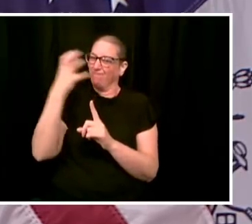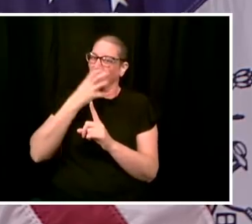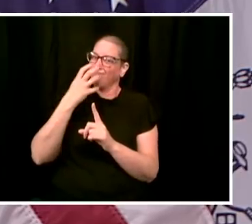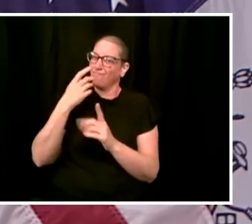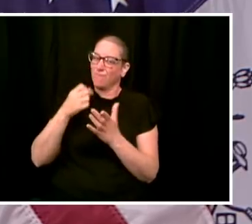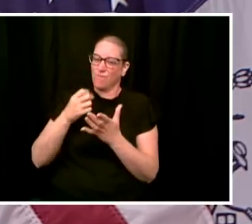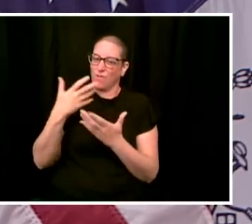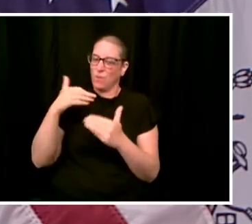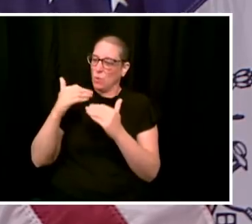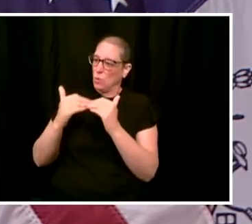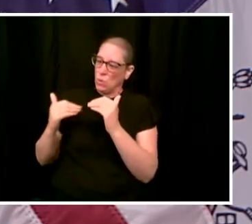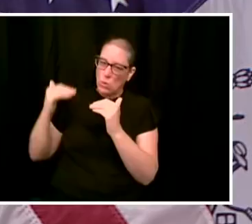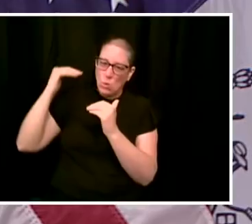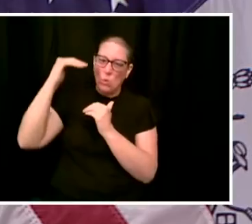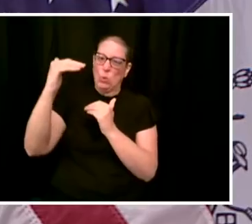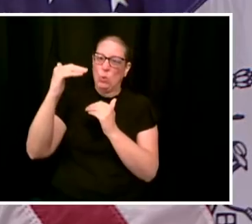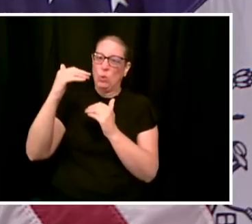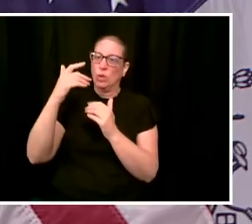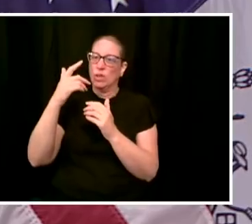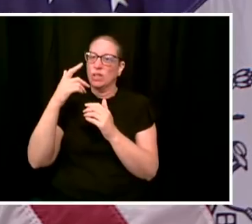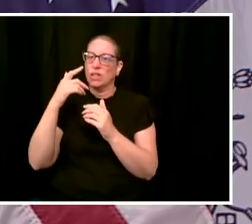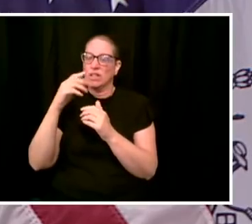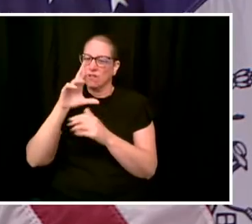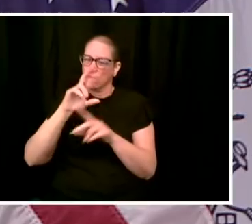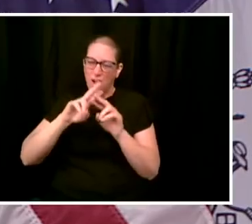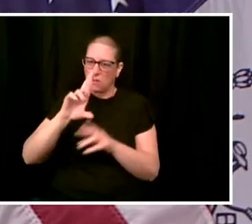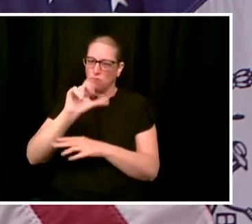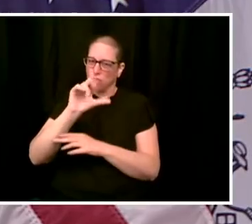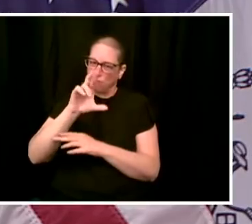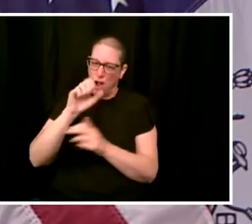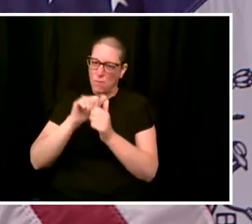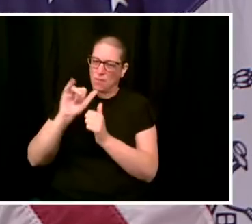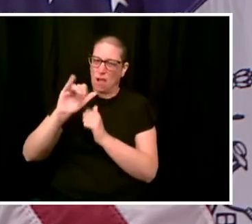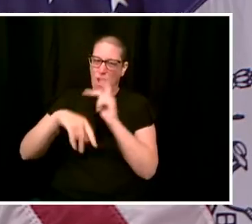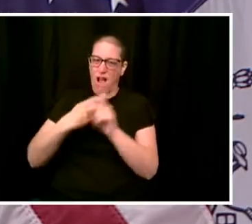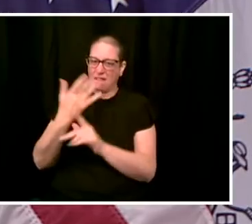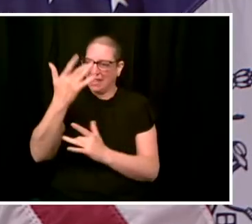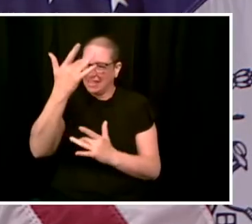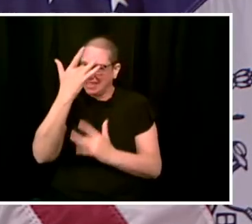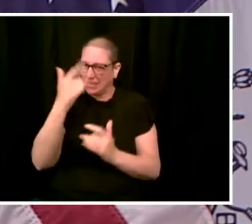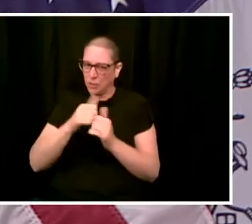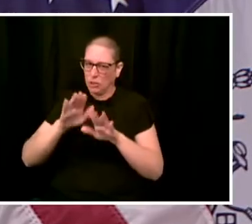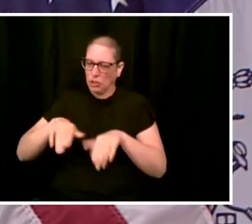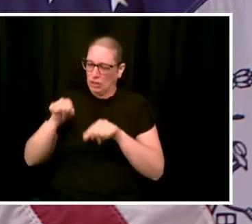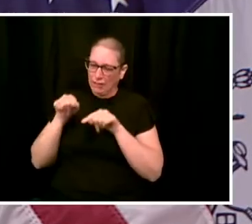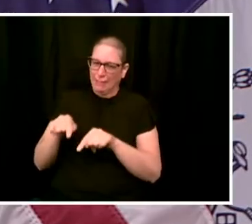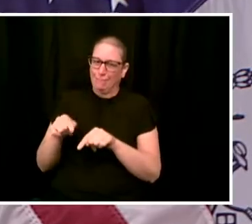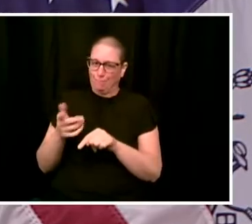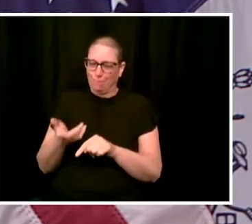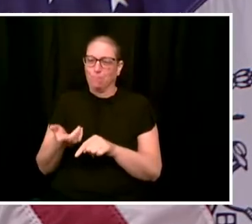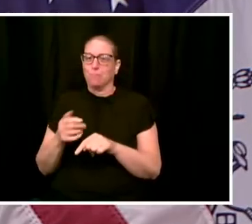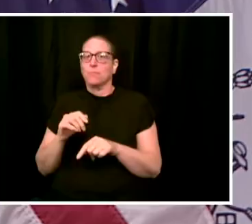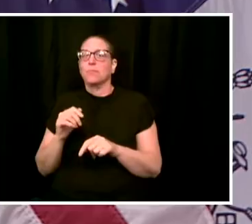WE'RE TAKGIN I T SERIOUSLY. WE'RE WATCHING IT VERY CAREFULLY.